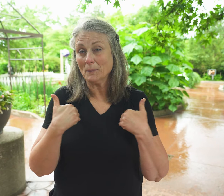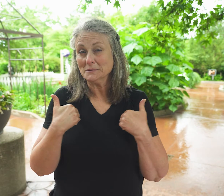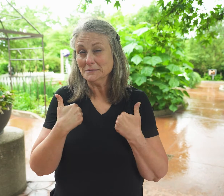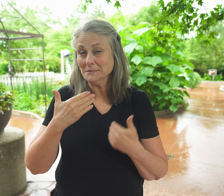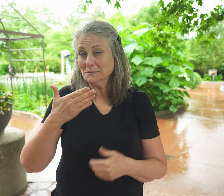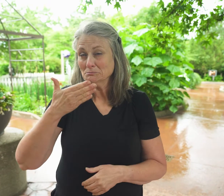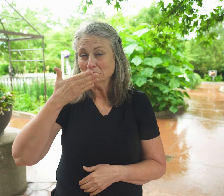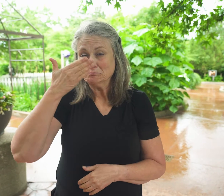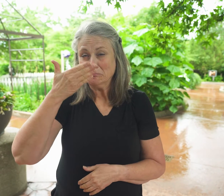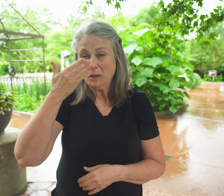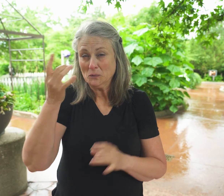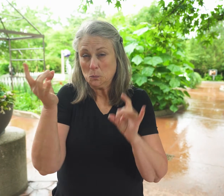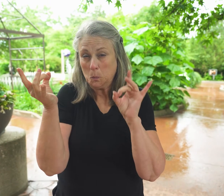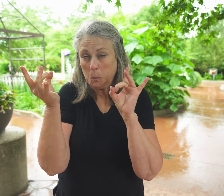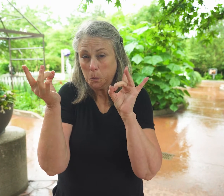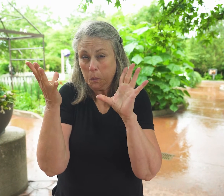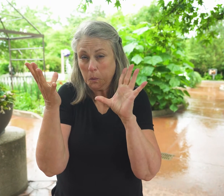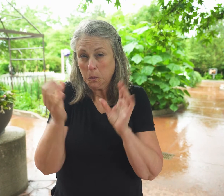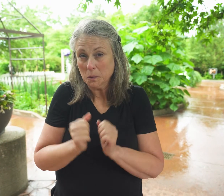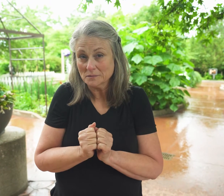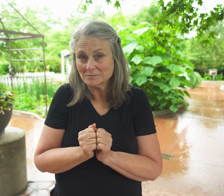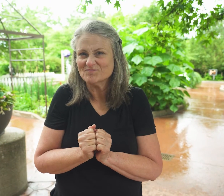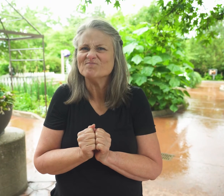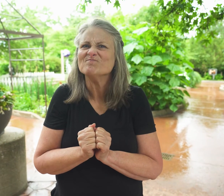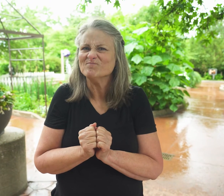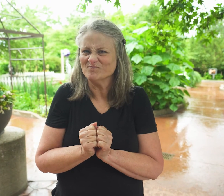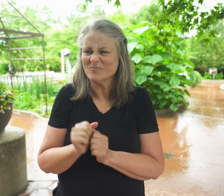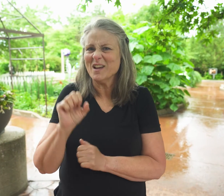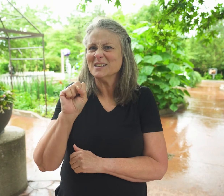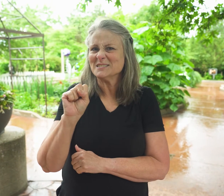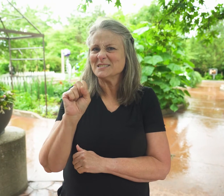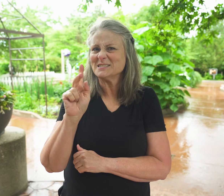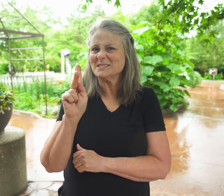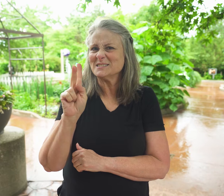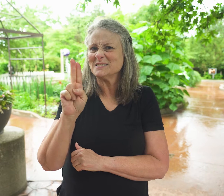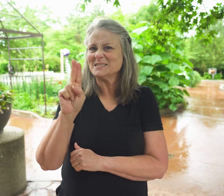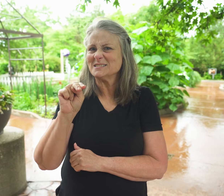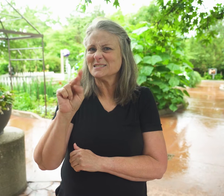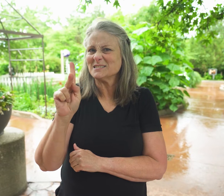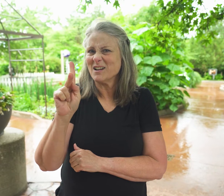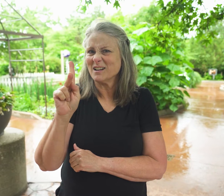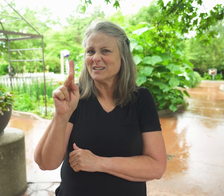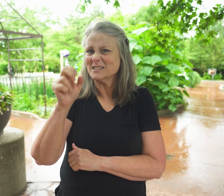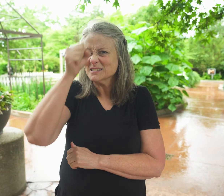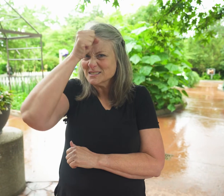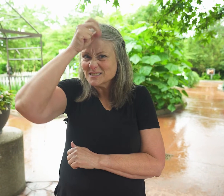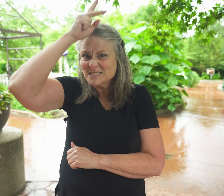And you know what animal has a terrible smell? You guessed it, a skunk.